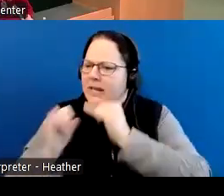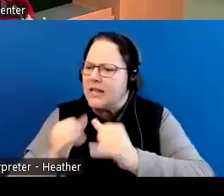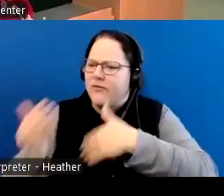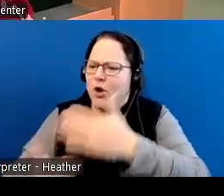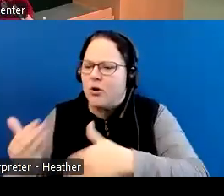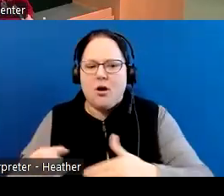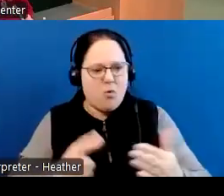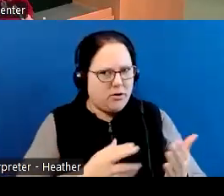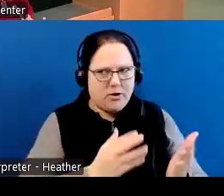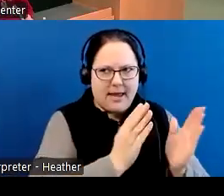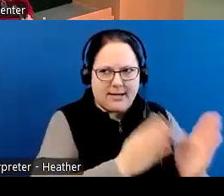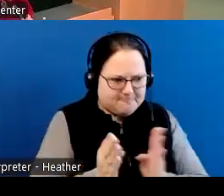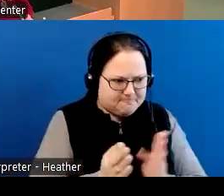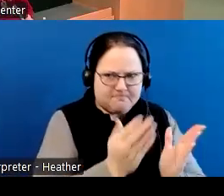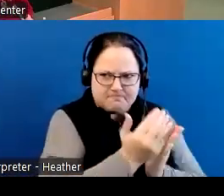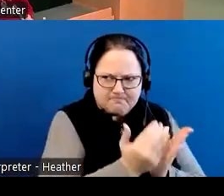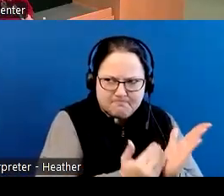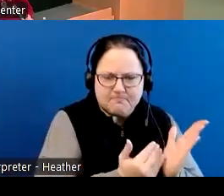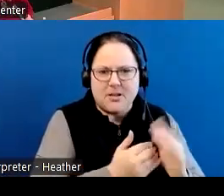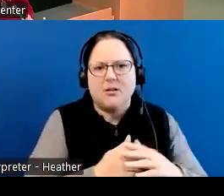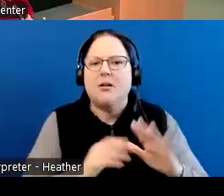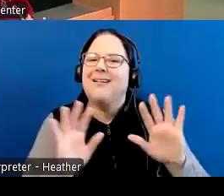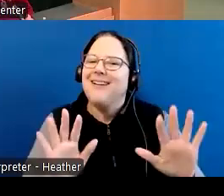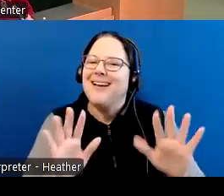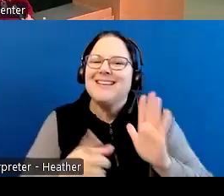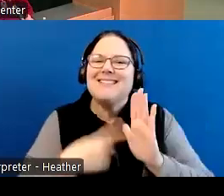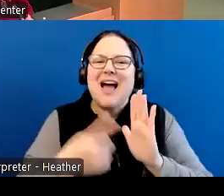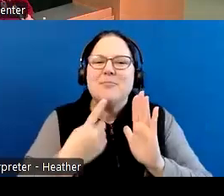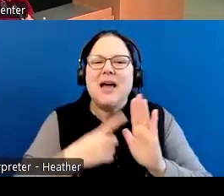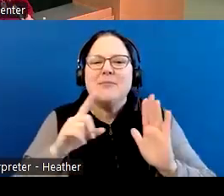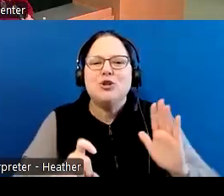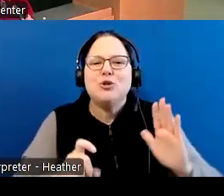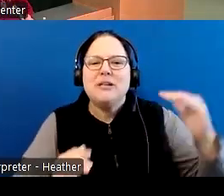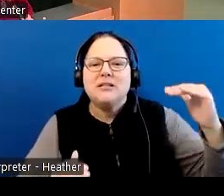organized. Um and generally you just need to develop the other side of that. Um so we talk